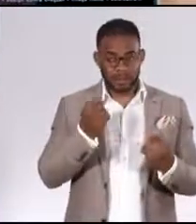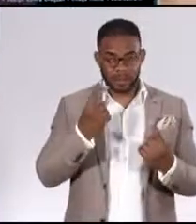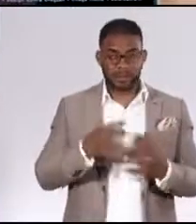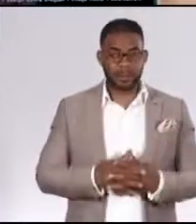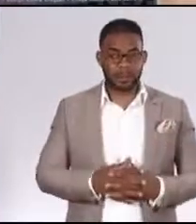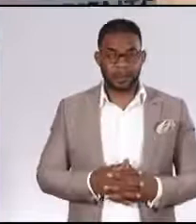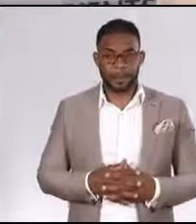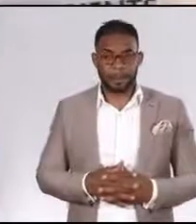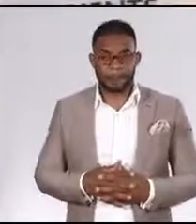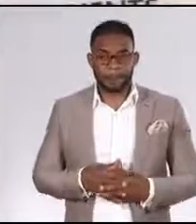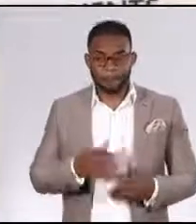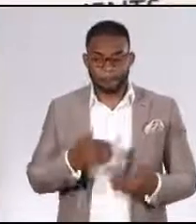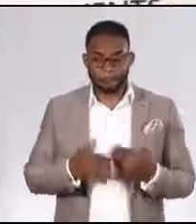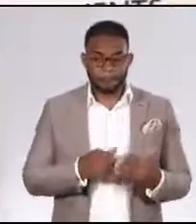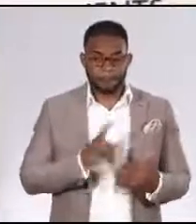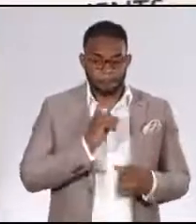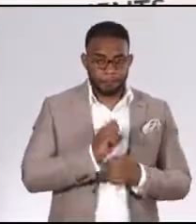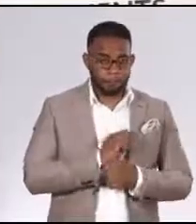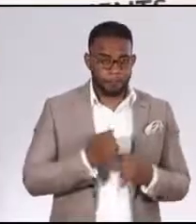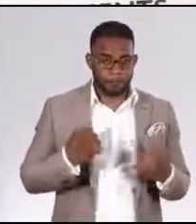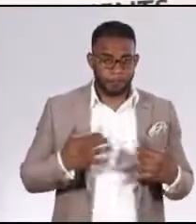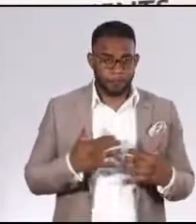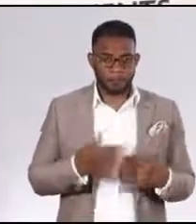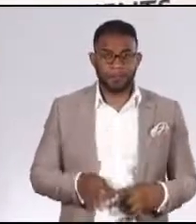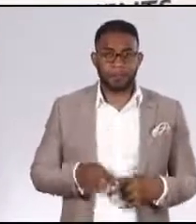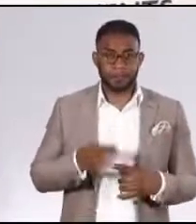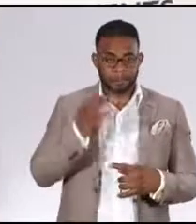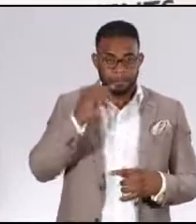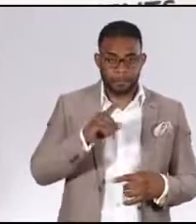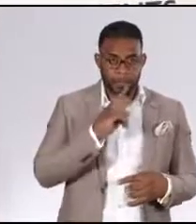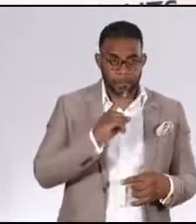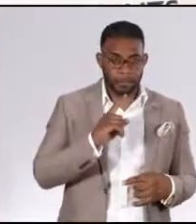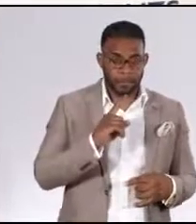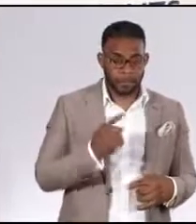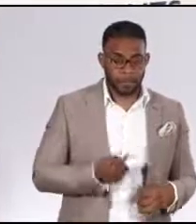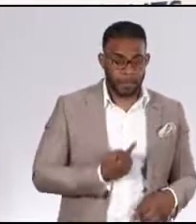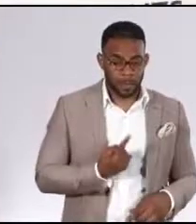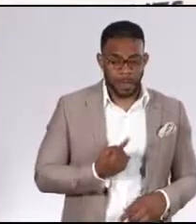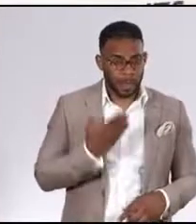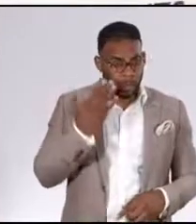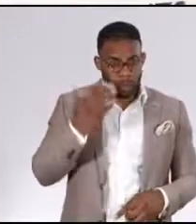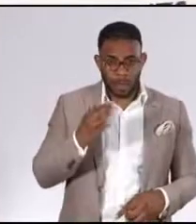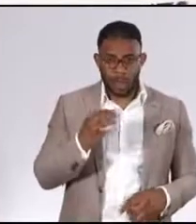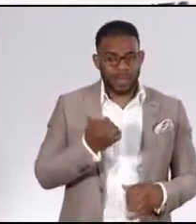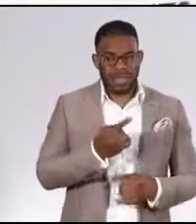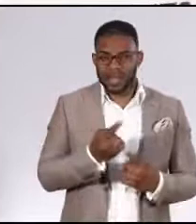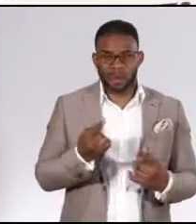The process is really scary, especially if you are alone and don't know anyone with hearing loss.